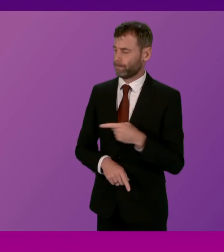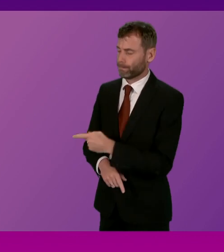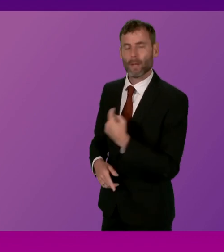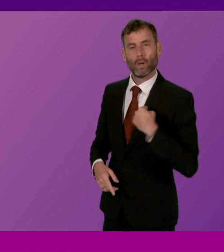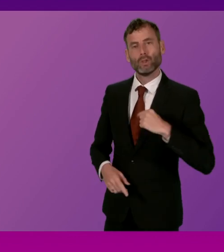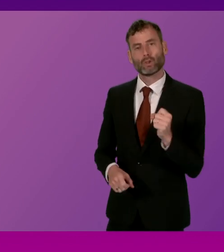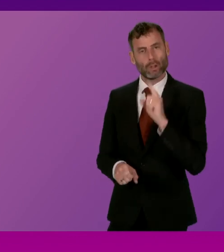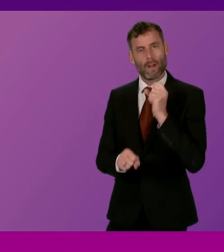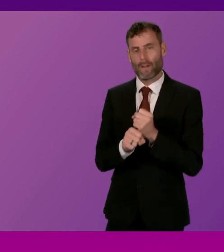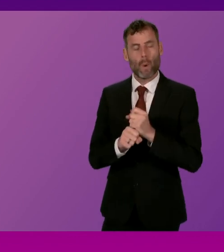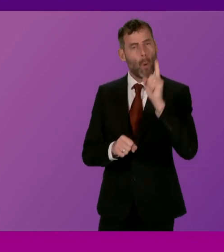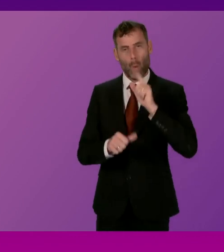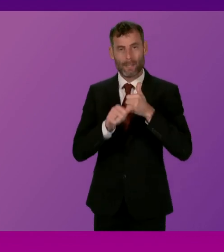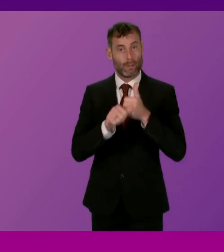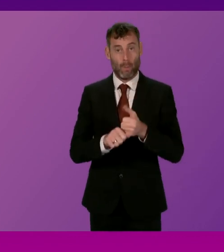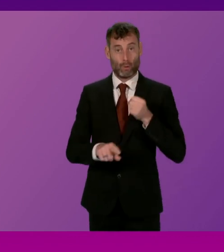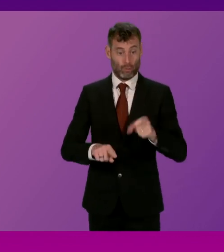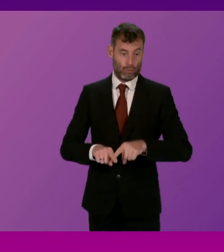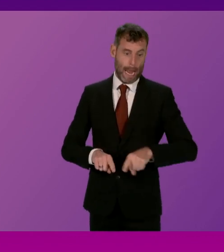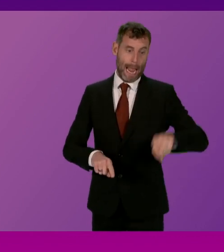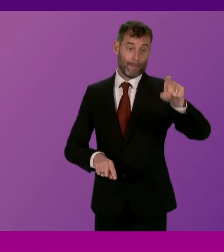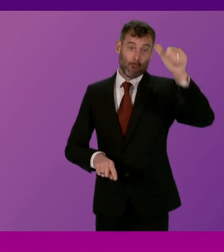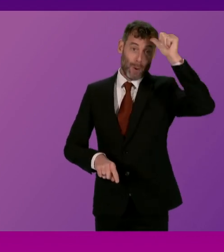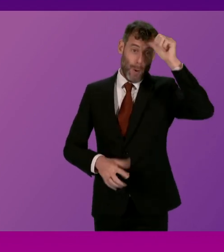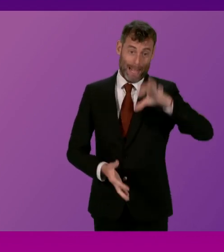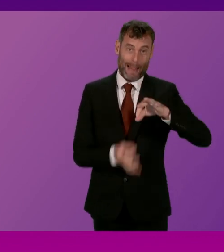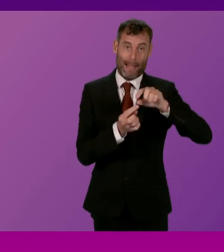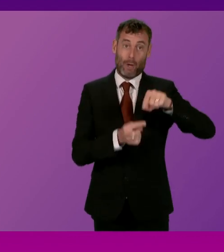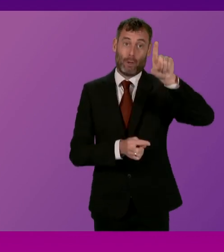benefits Scotland, and it is clear that the latest United Kingdom Government decision